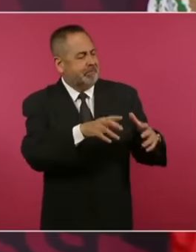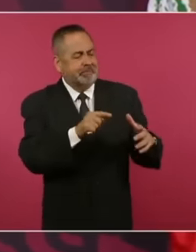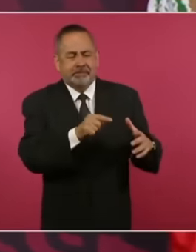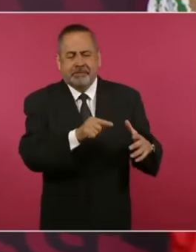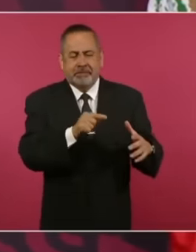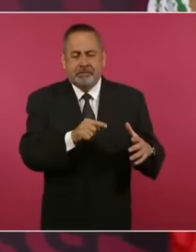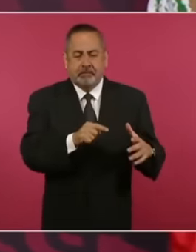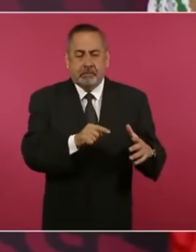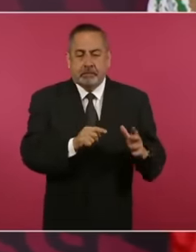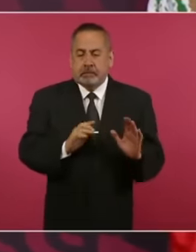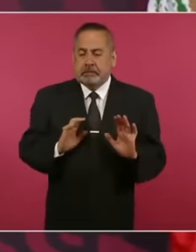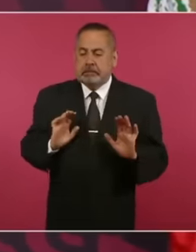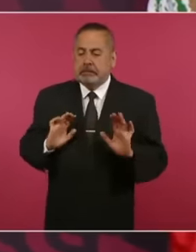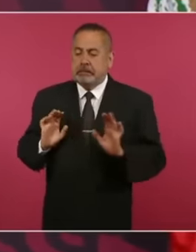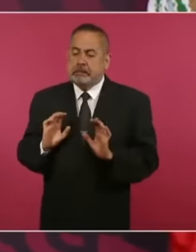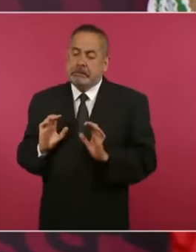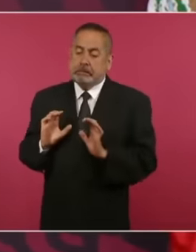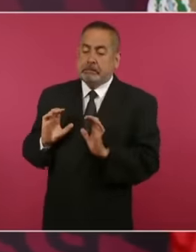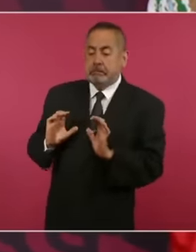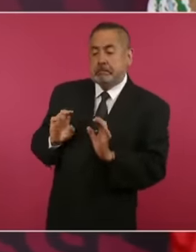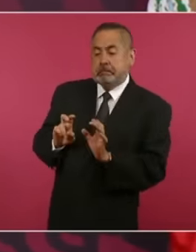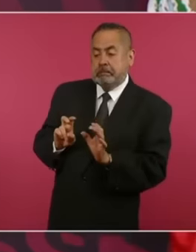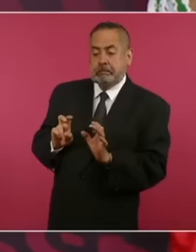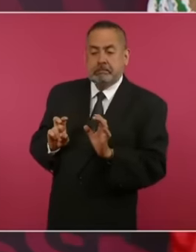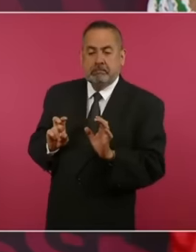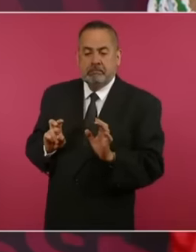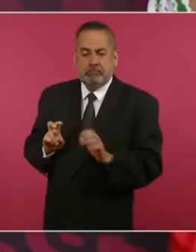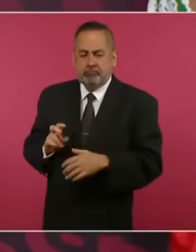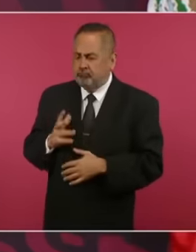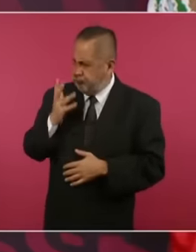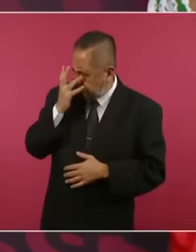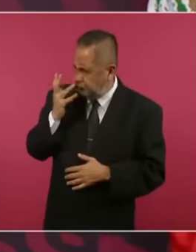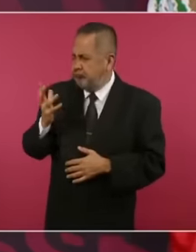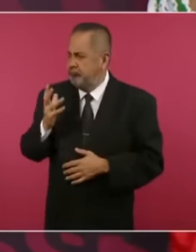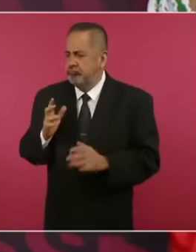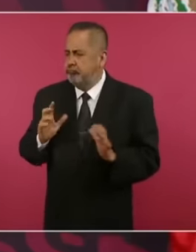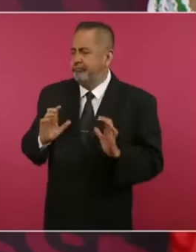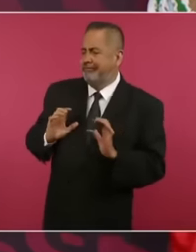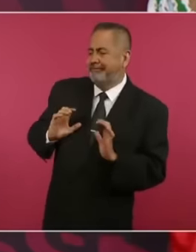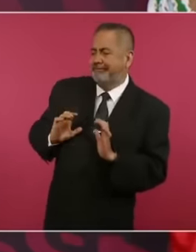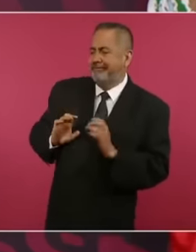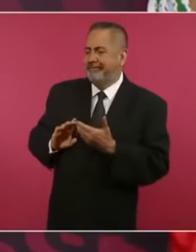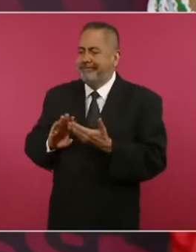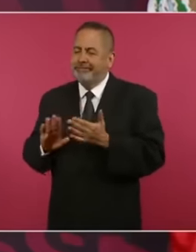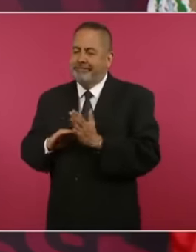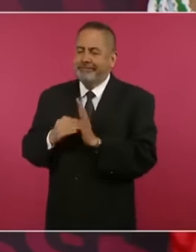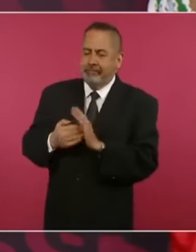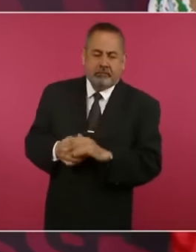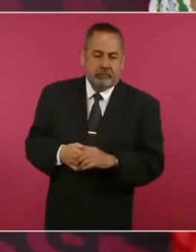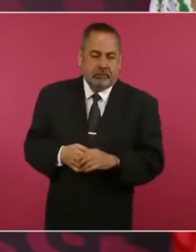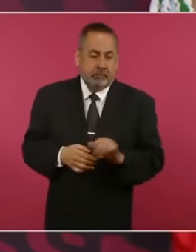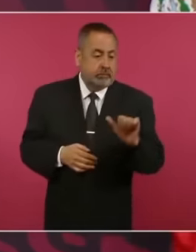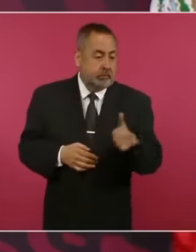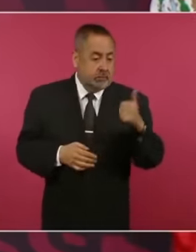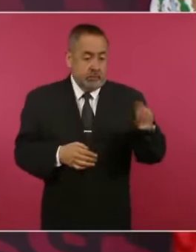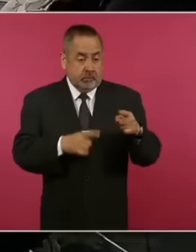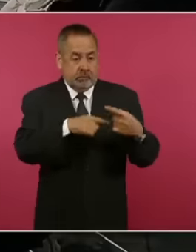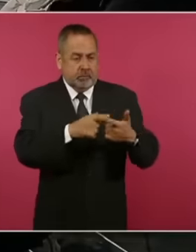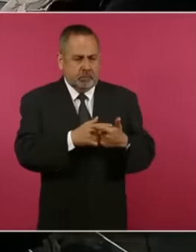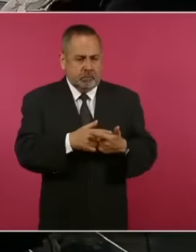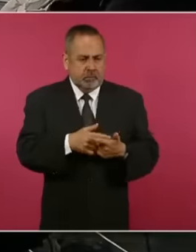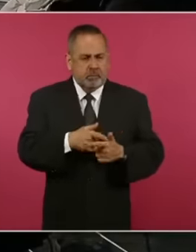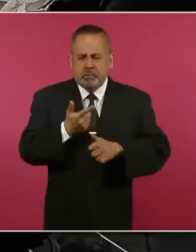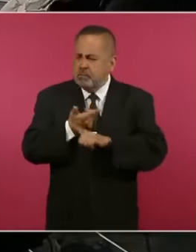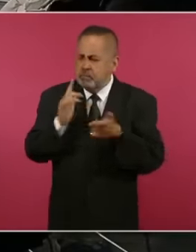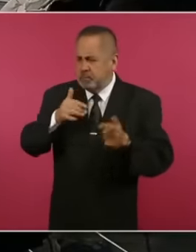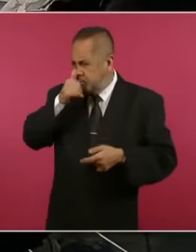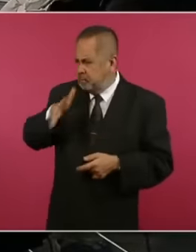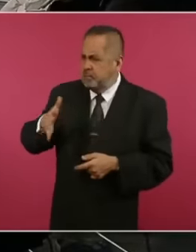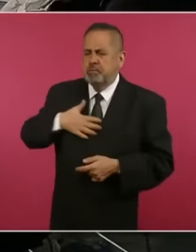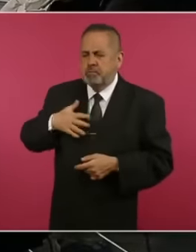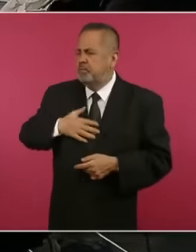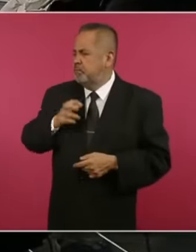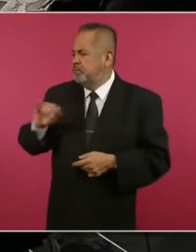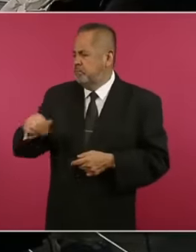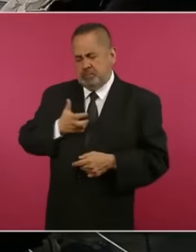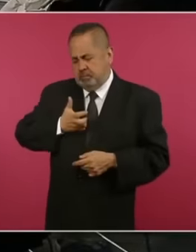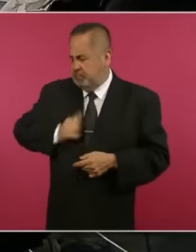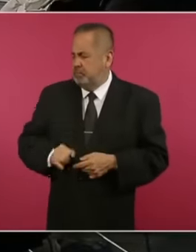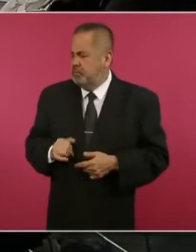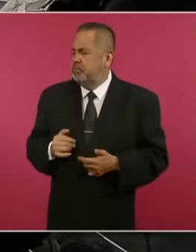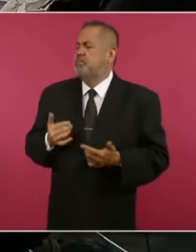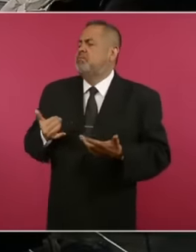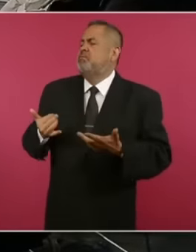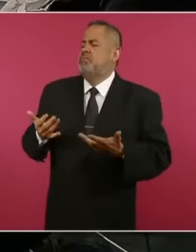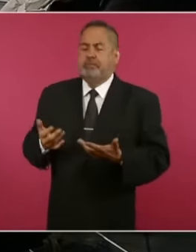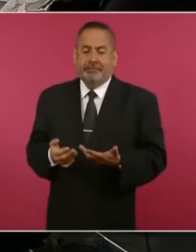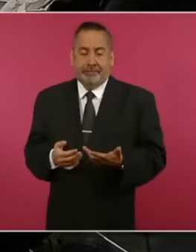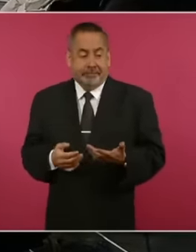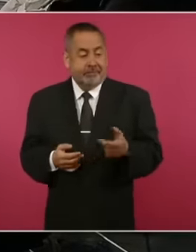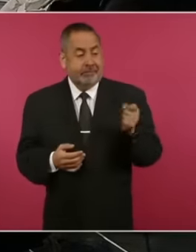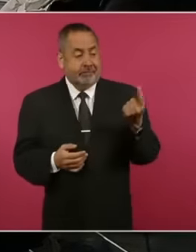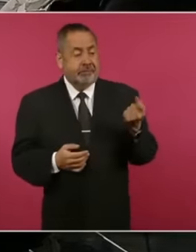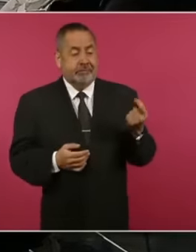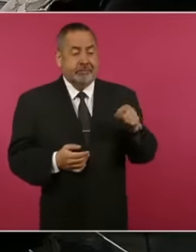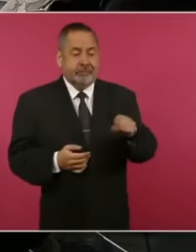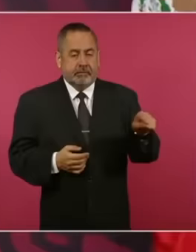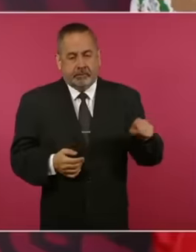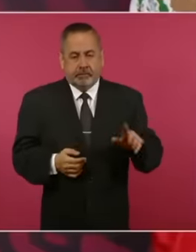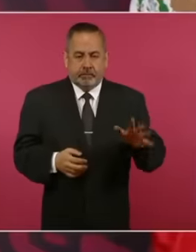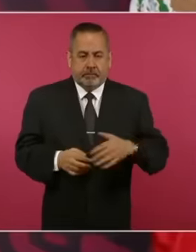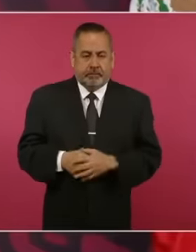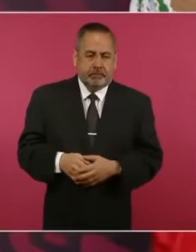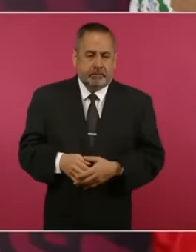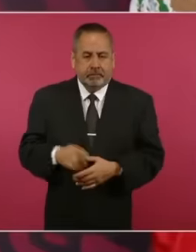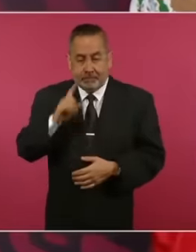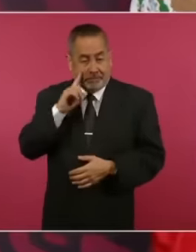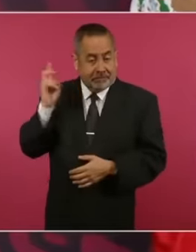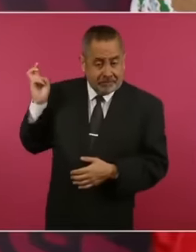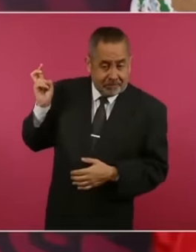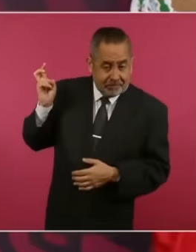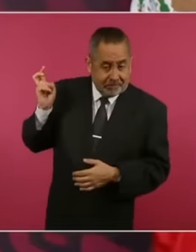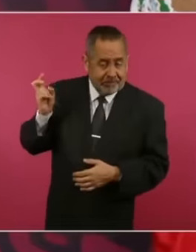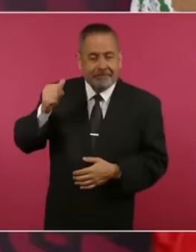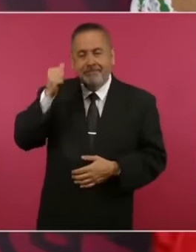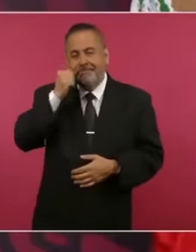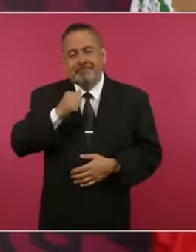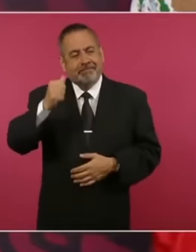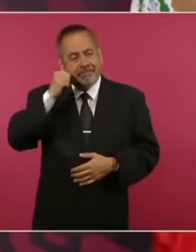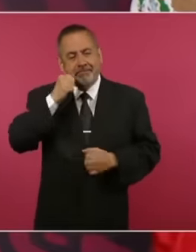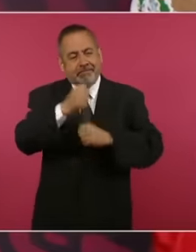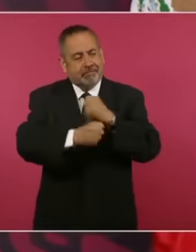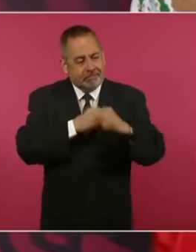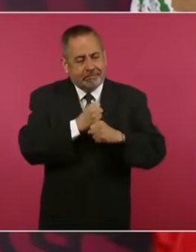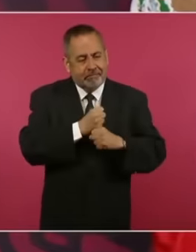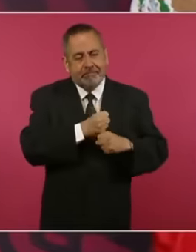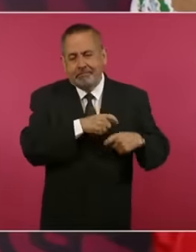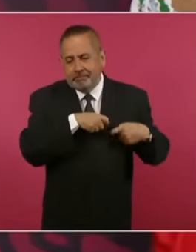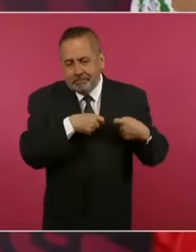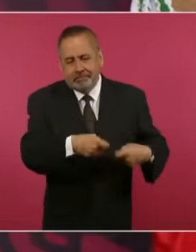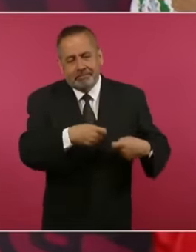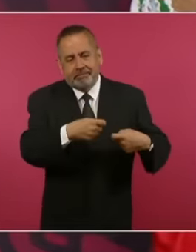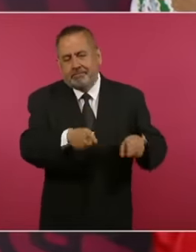careful but others unleashed open yes eh So this always happens fortunately